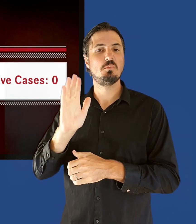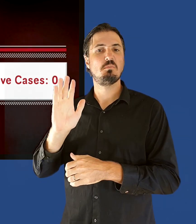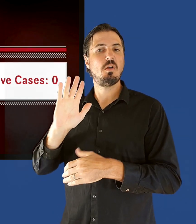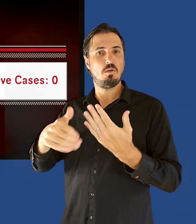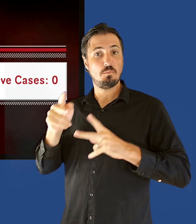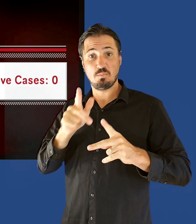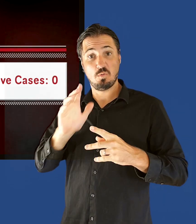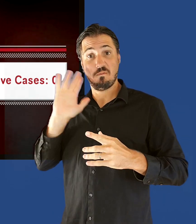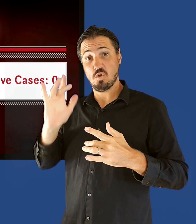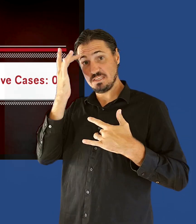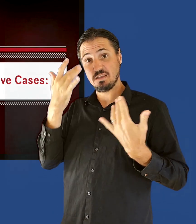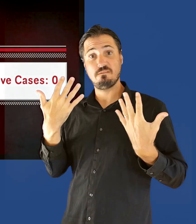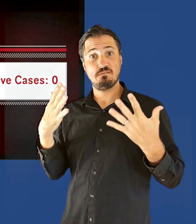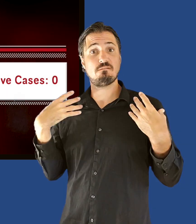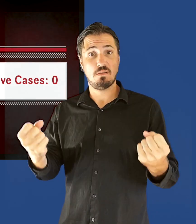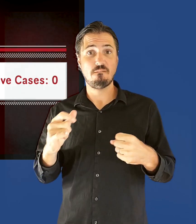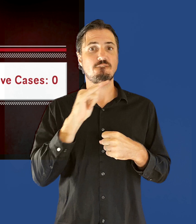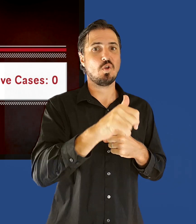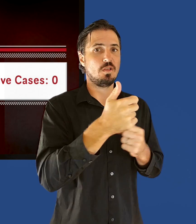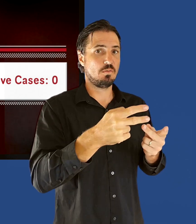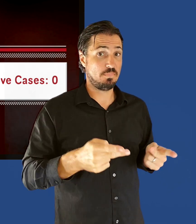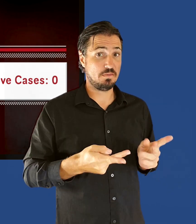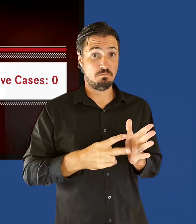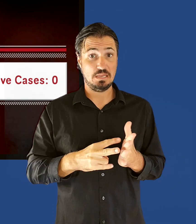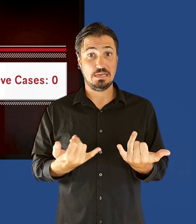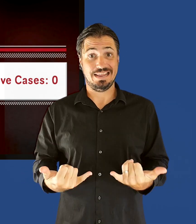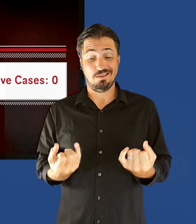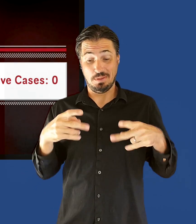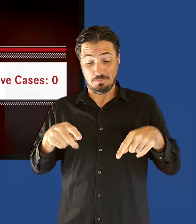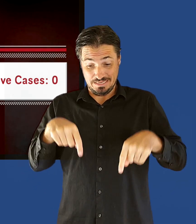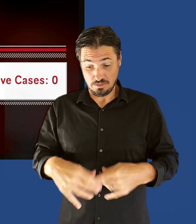This means, we have NO confirmed active cases of COVID-19 on Kaua‘i at this time.